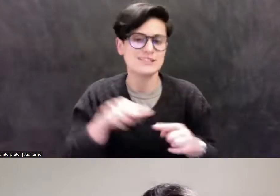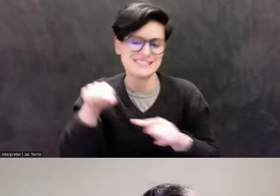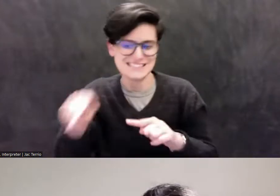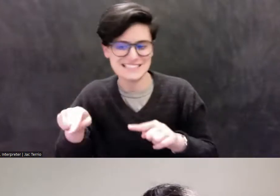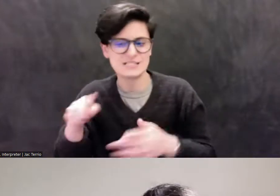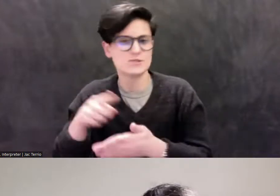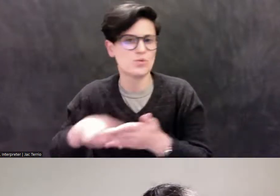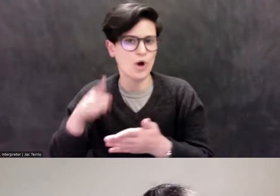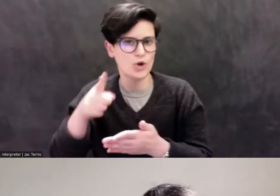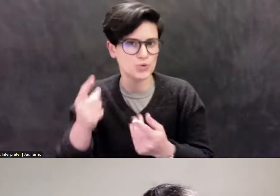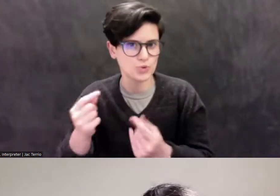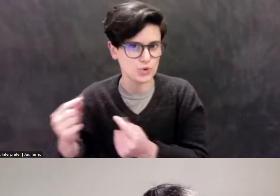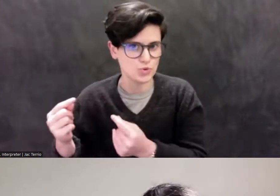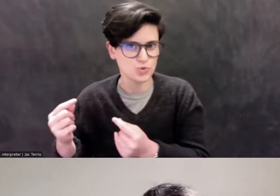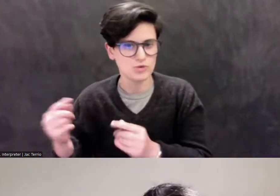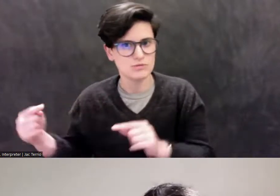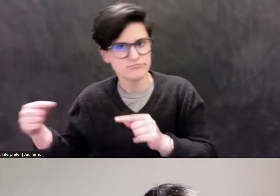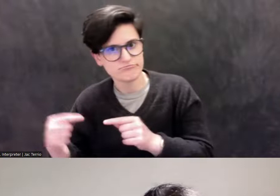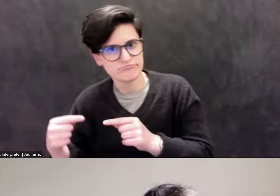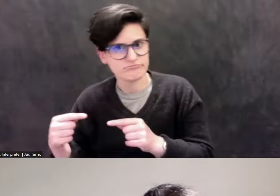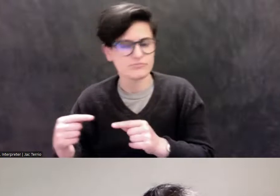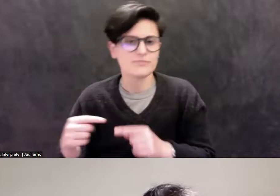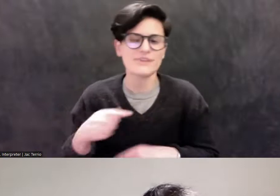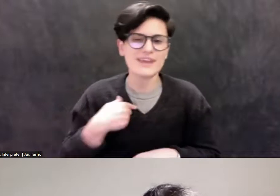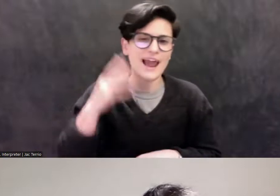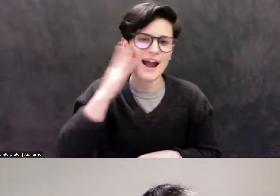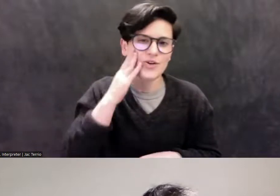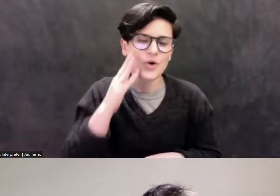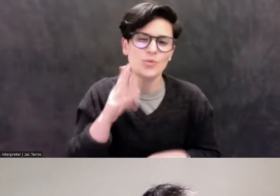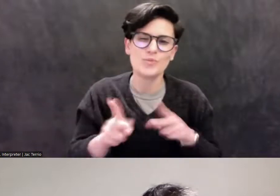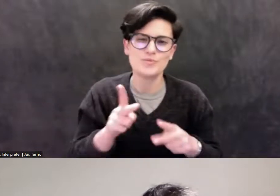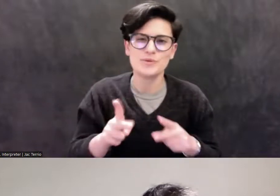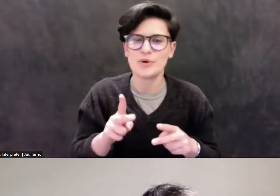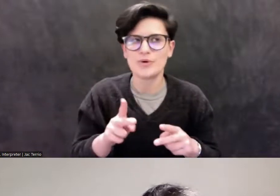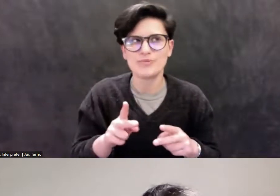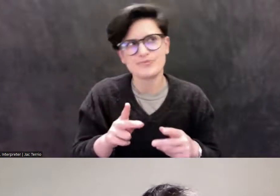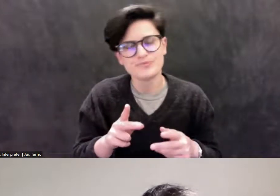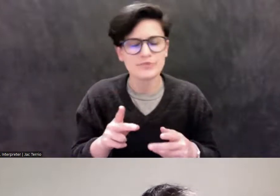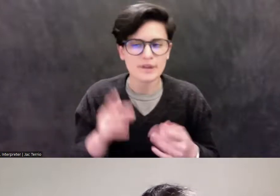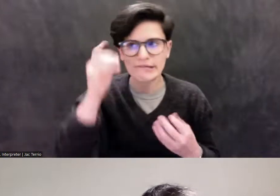and you know I know a lot of people talk about, you know. 15:58:28 There's the whole question of duty disclosed do you not disclose.